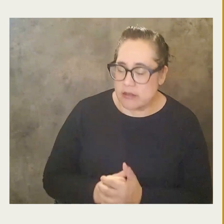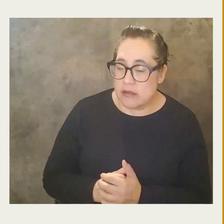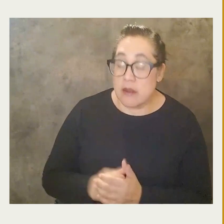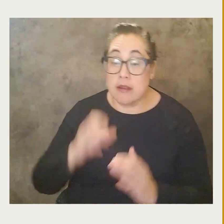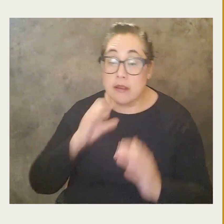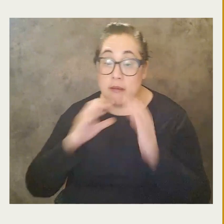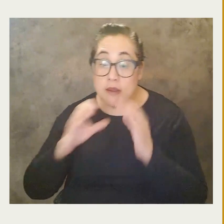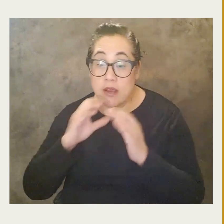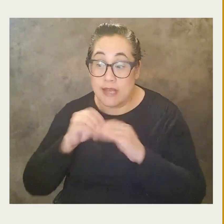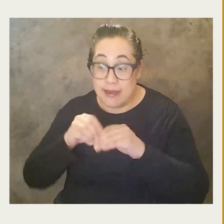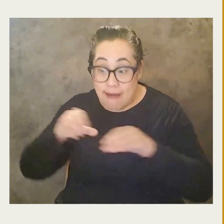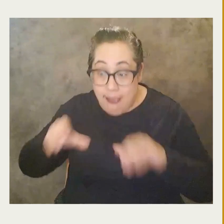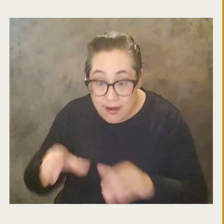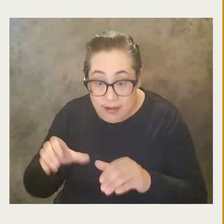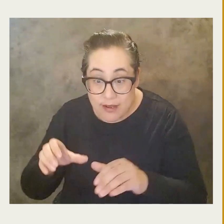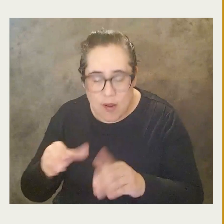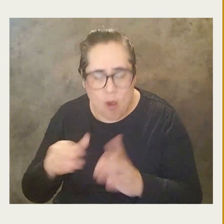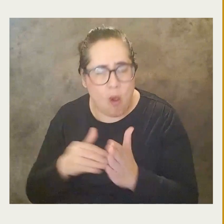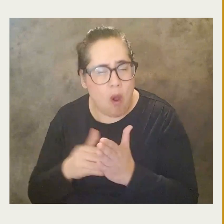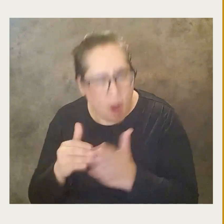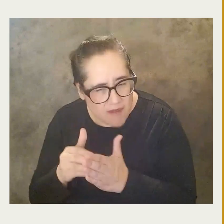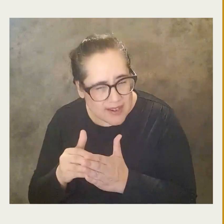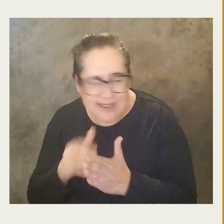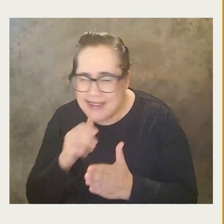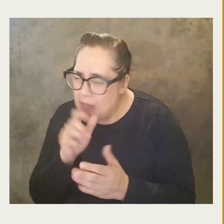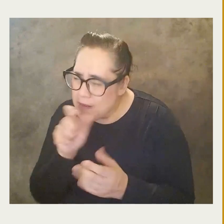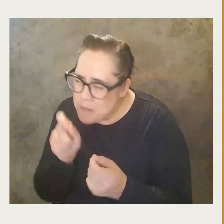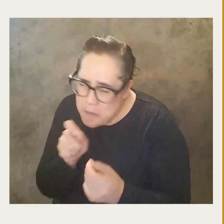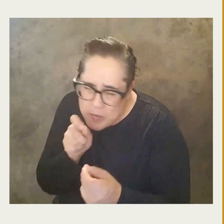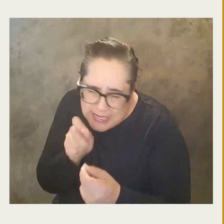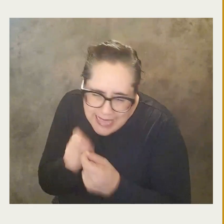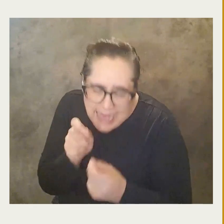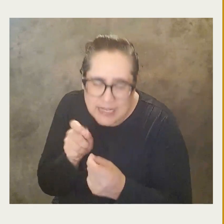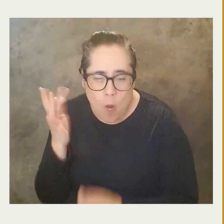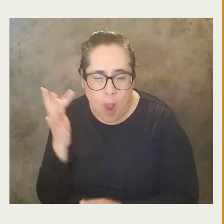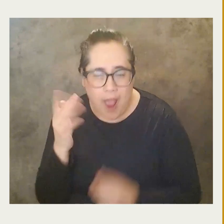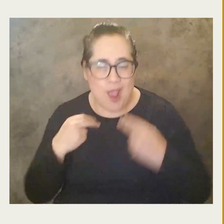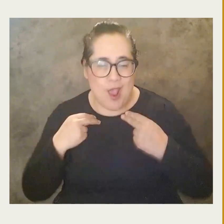Communication in action is often imprecise because of ... the human element.